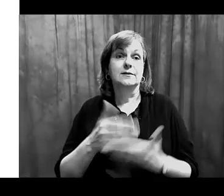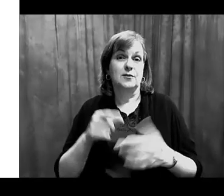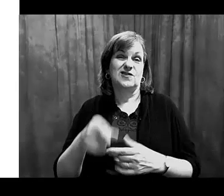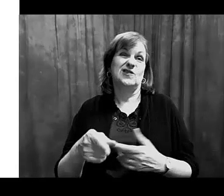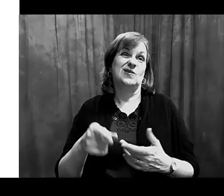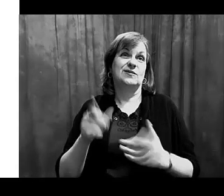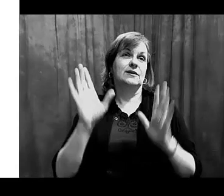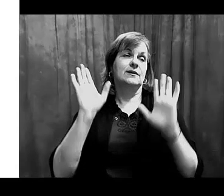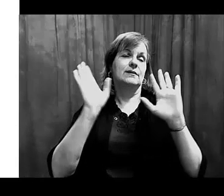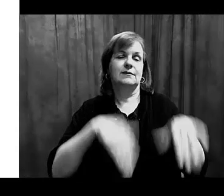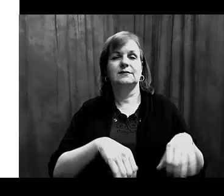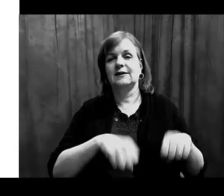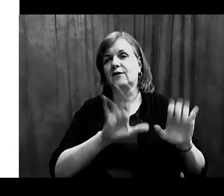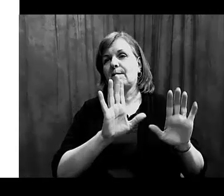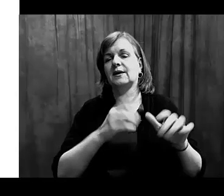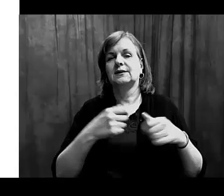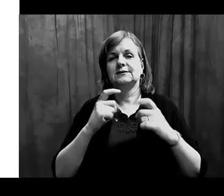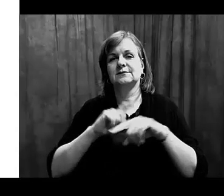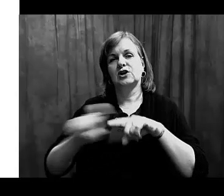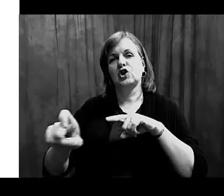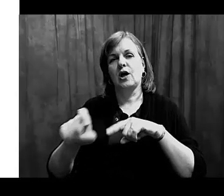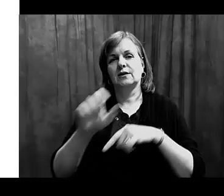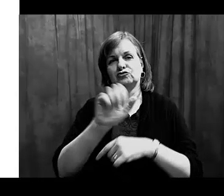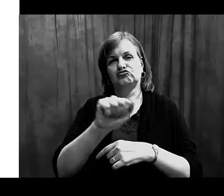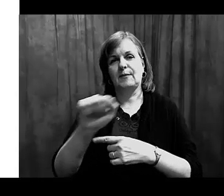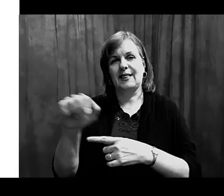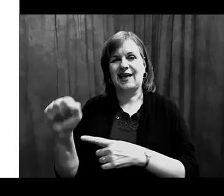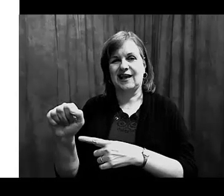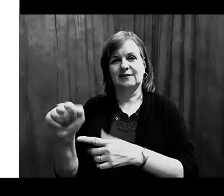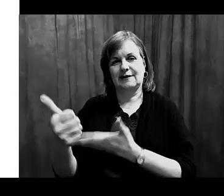now at this point some of you may have just called AAA!! ;-)